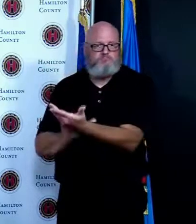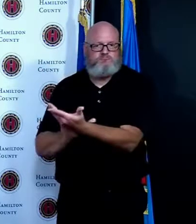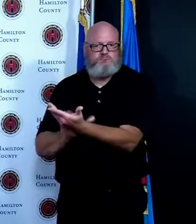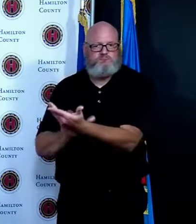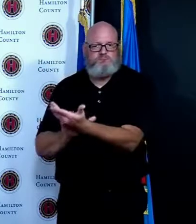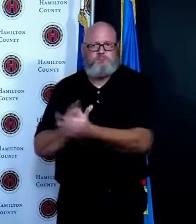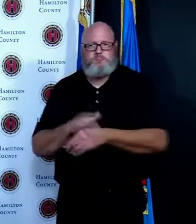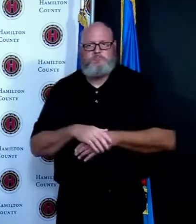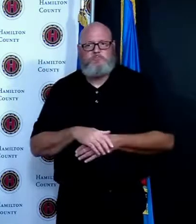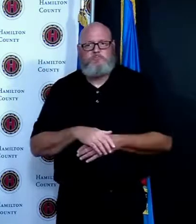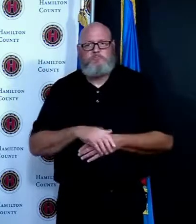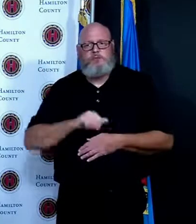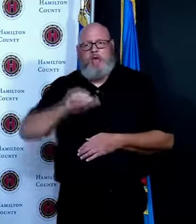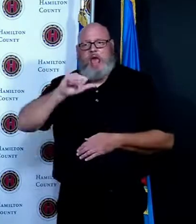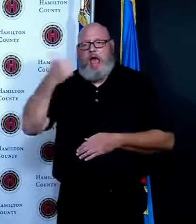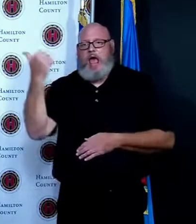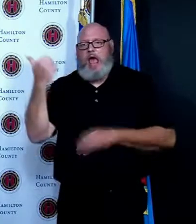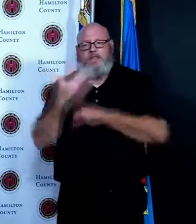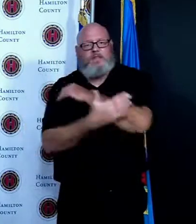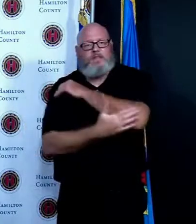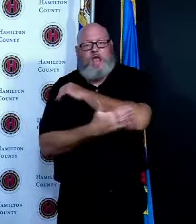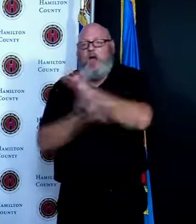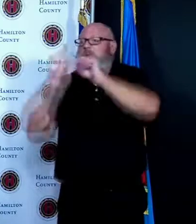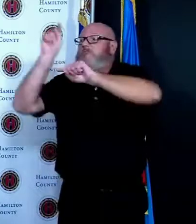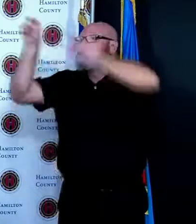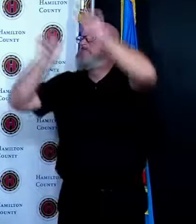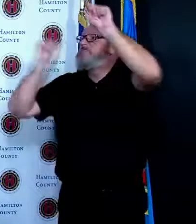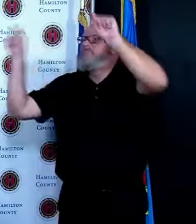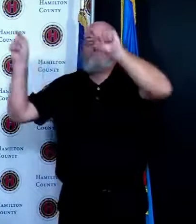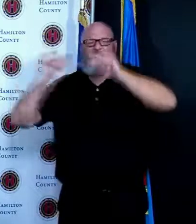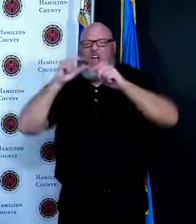doing on the weekends and make sure that we're still being very cautious with our families